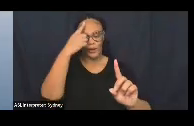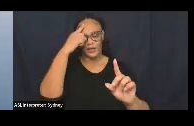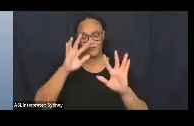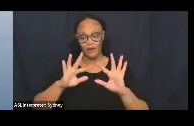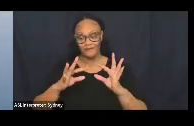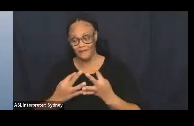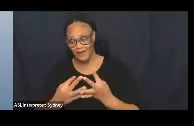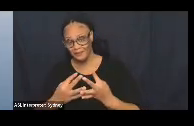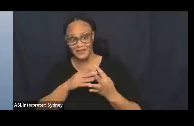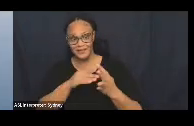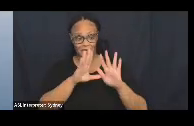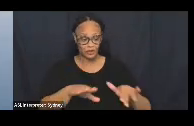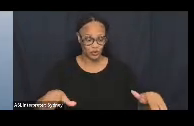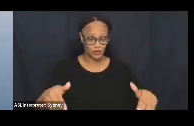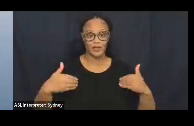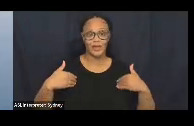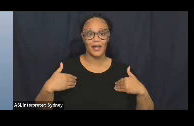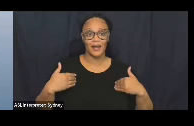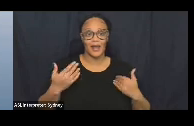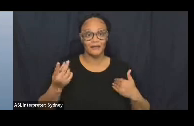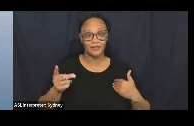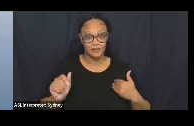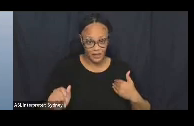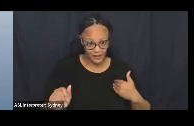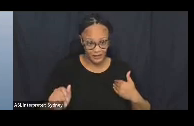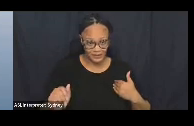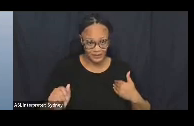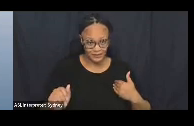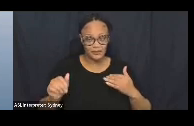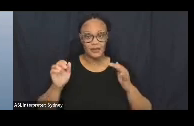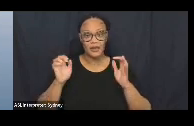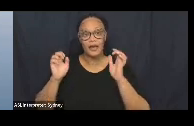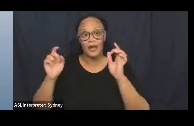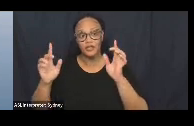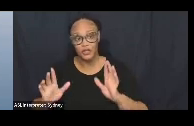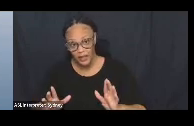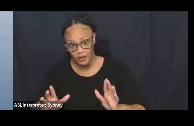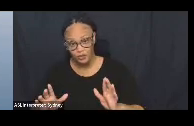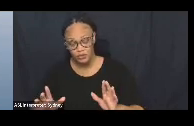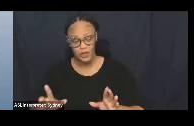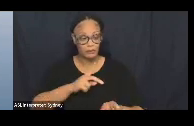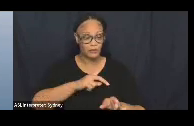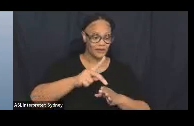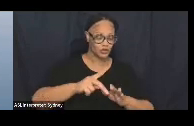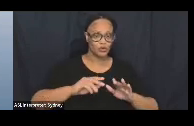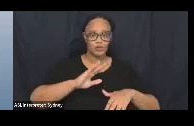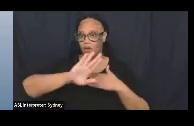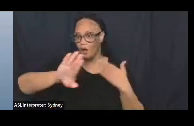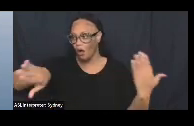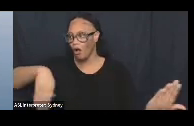disabilities, educators, and other professionals come together to learn and connect with effective